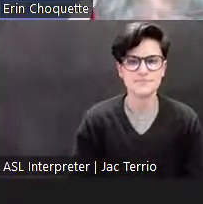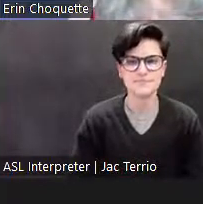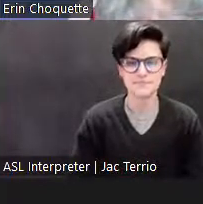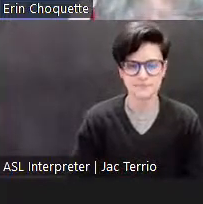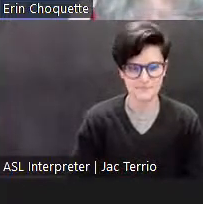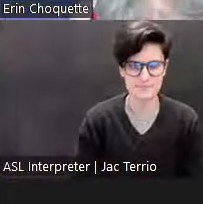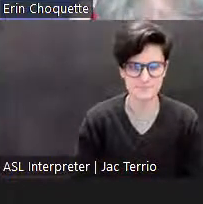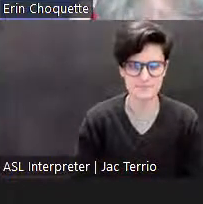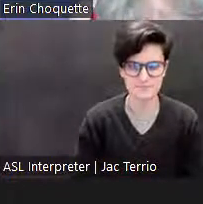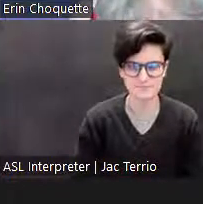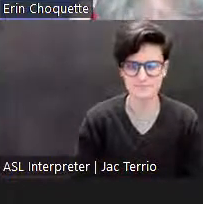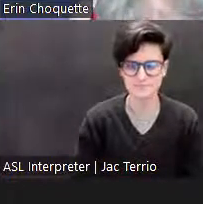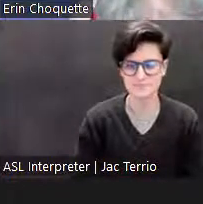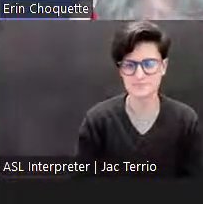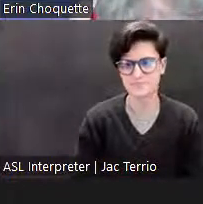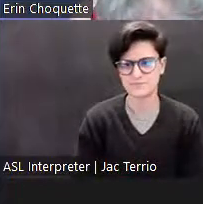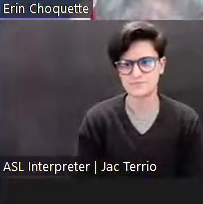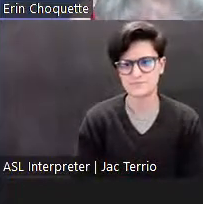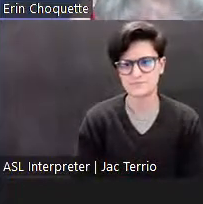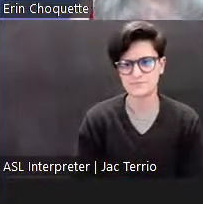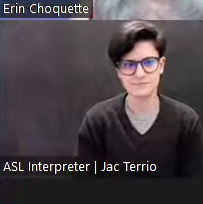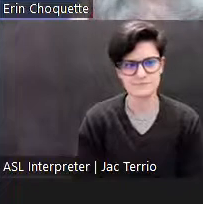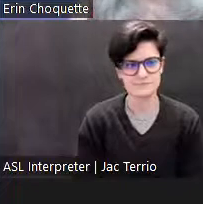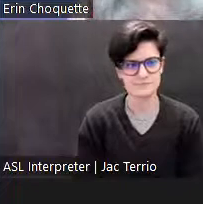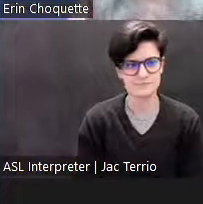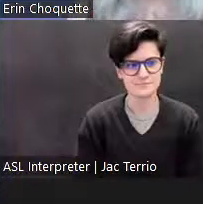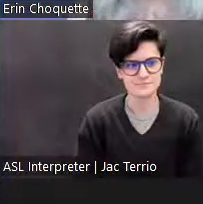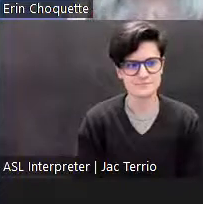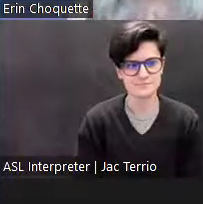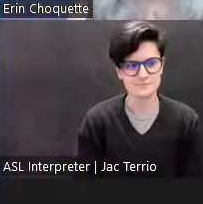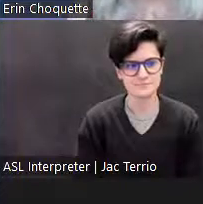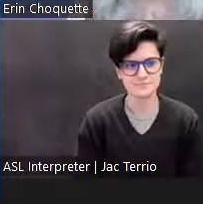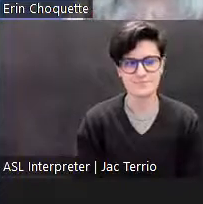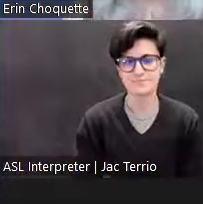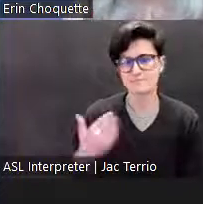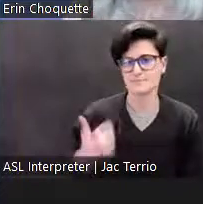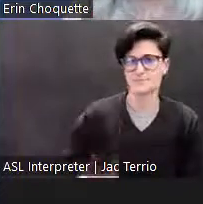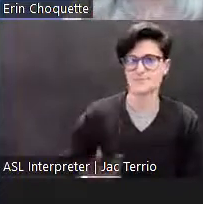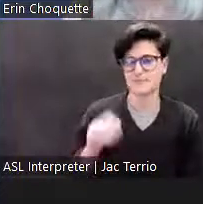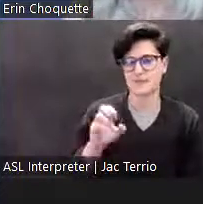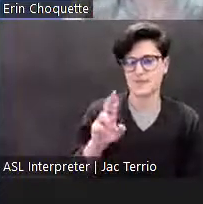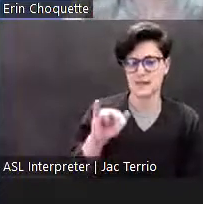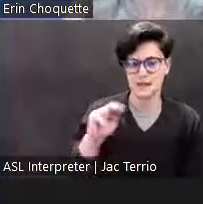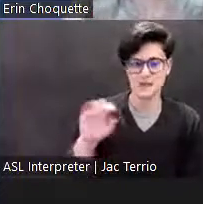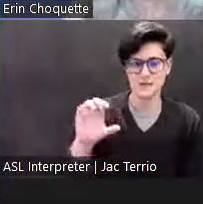15:41:35 I'm Aaron shook from the connecticut page authority.